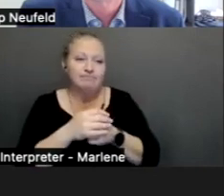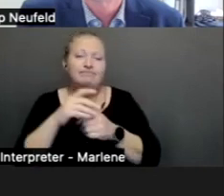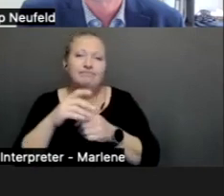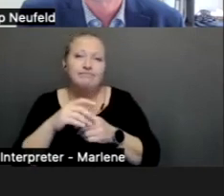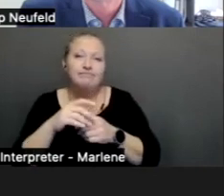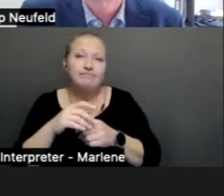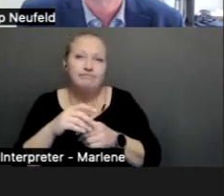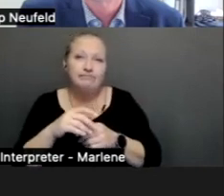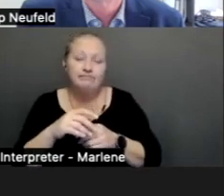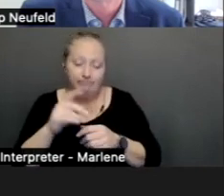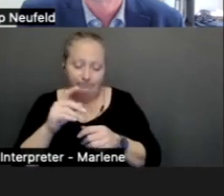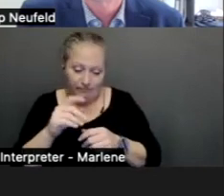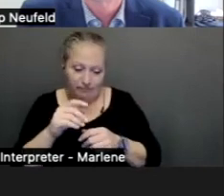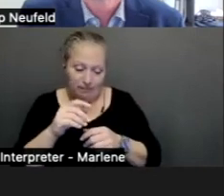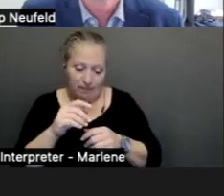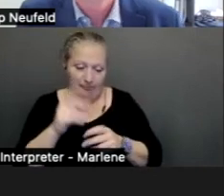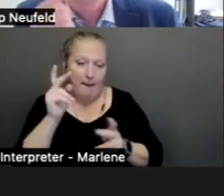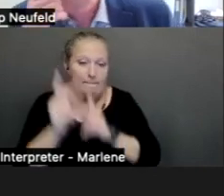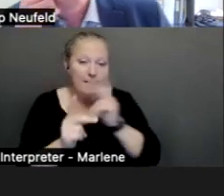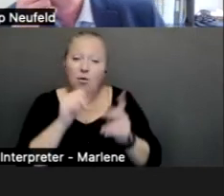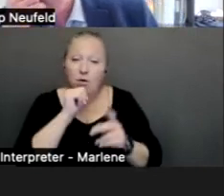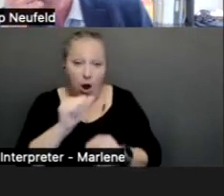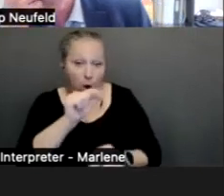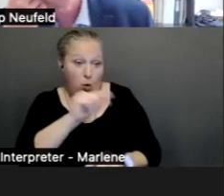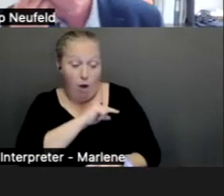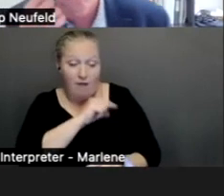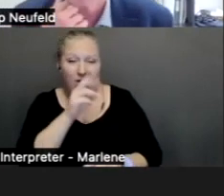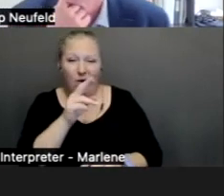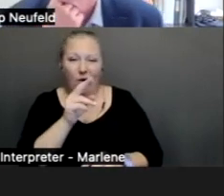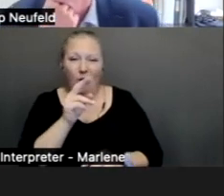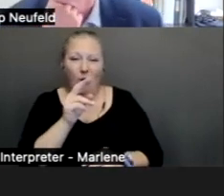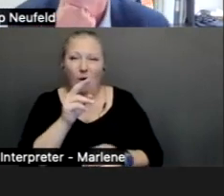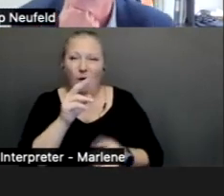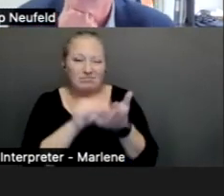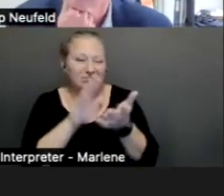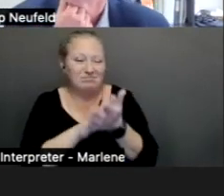that either didn't qualify but you know claimed hardship or need we provide hotspots and so that's